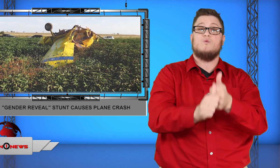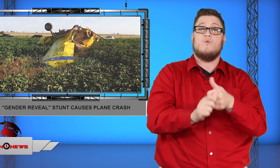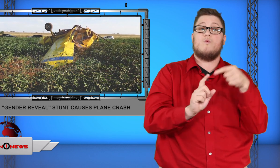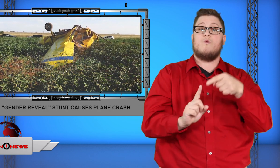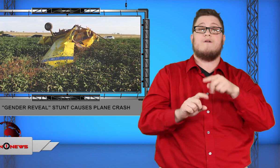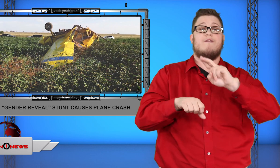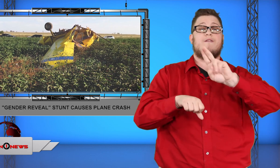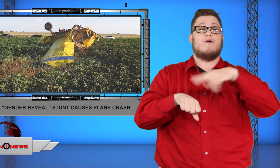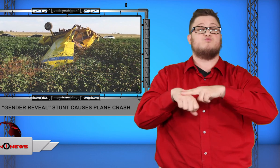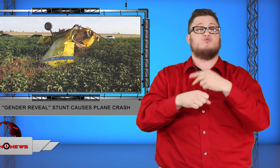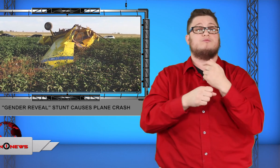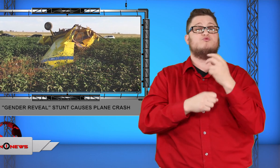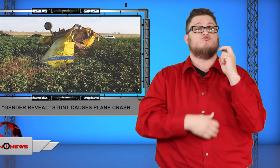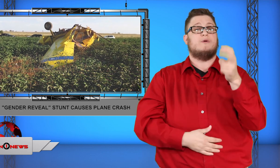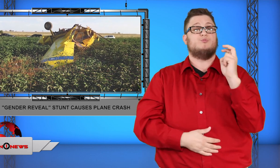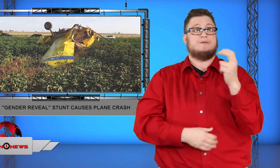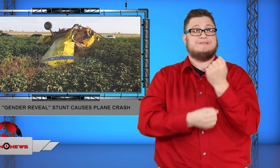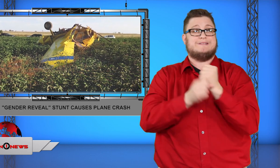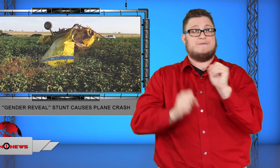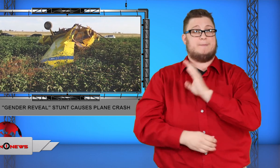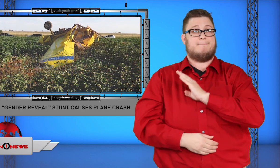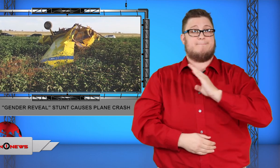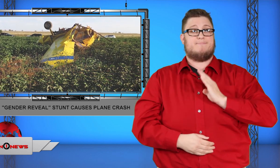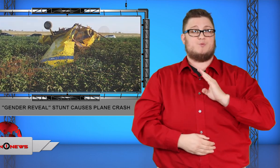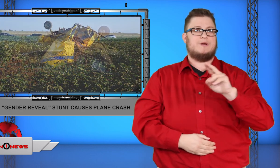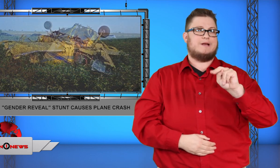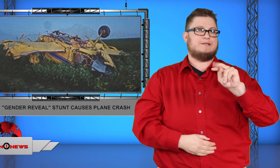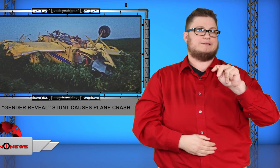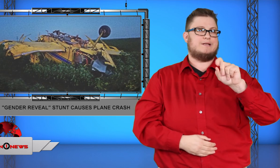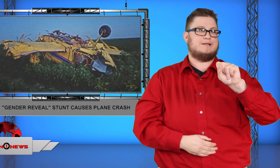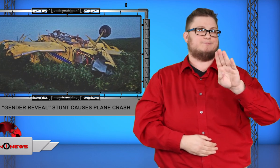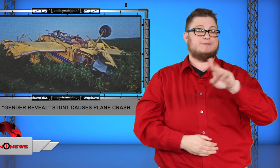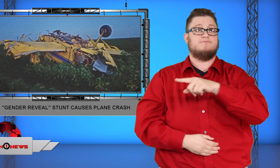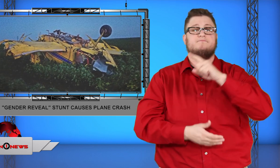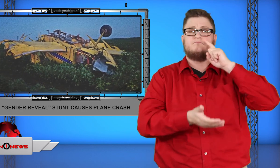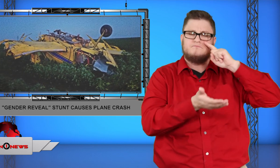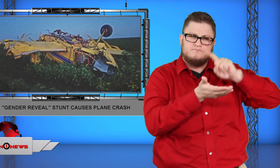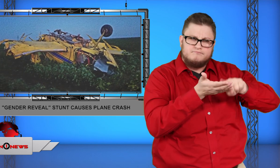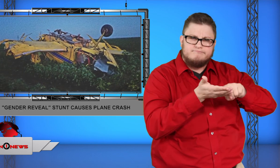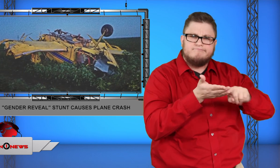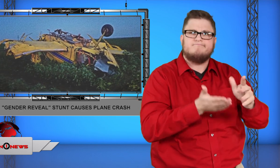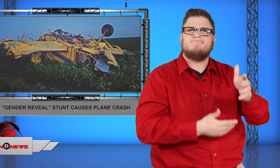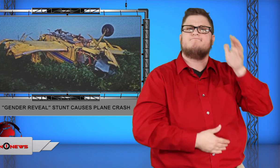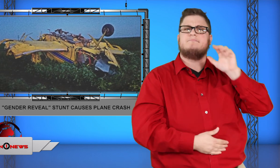According to an investigation by the National Transportation Safety Board, a small plane